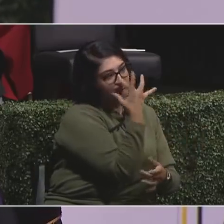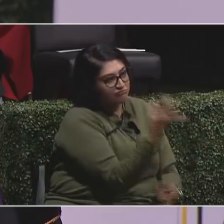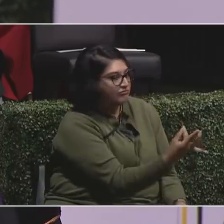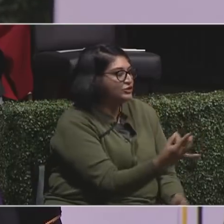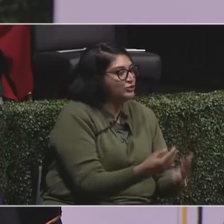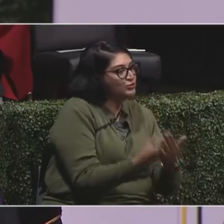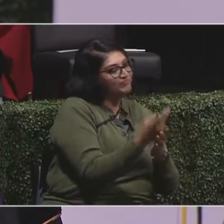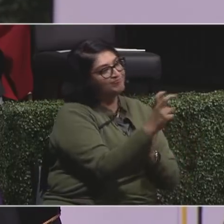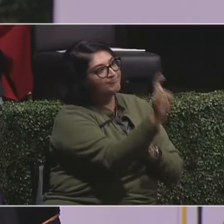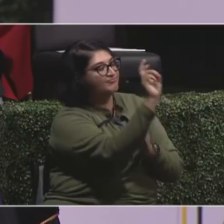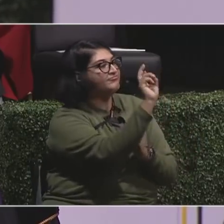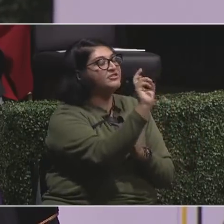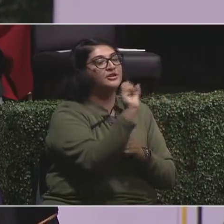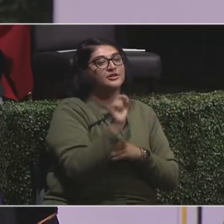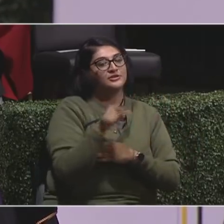DEGREE THAT WOULD HELP HER CLIMB THE CORPORATE LADDER.